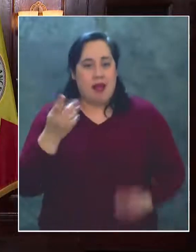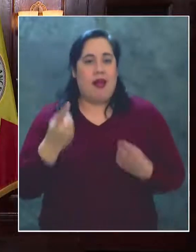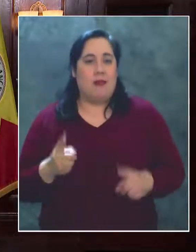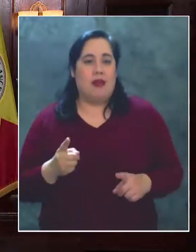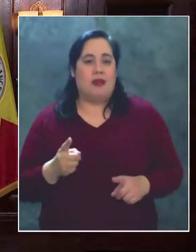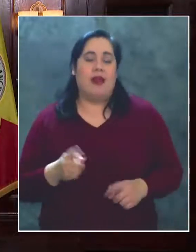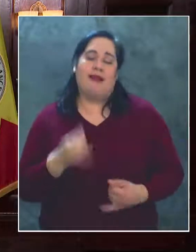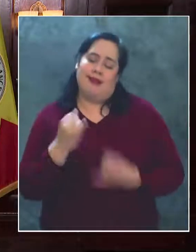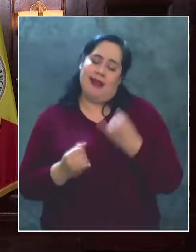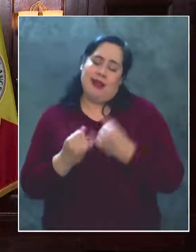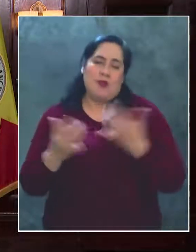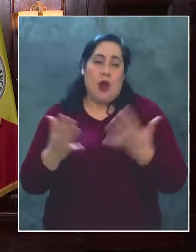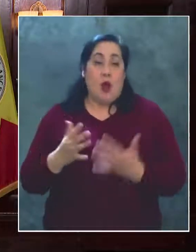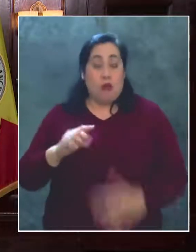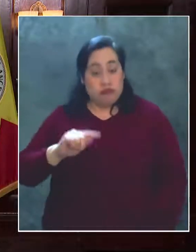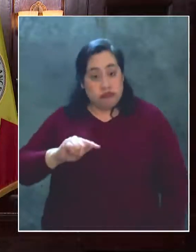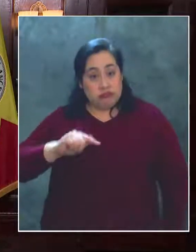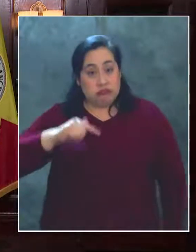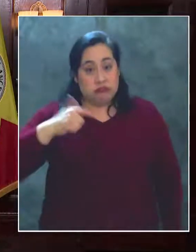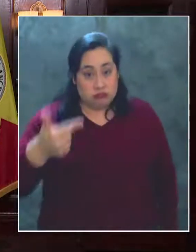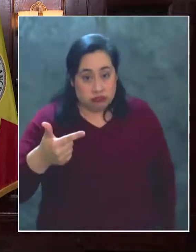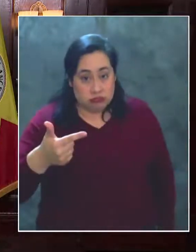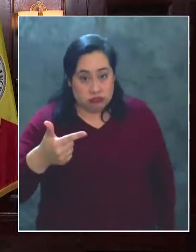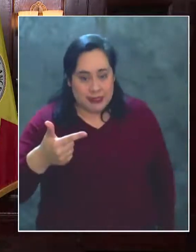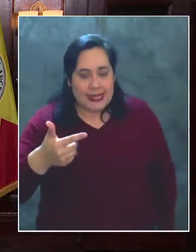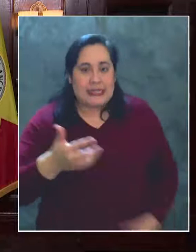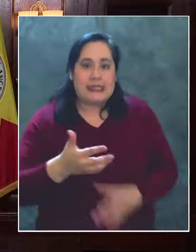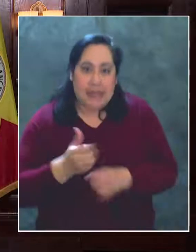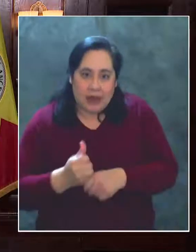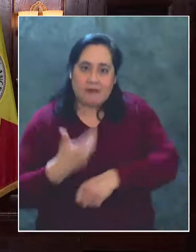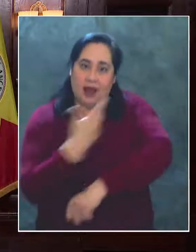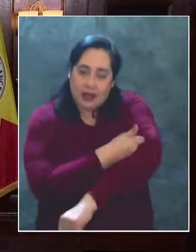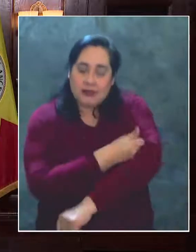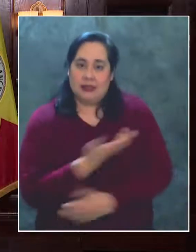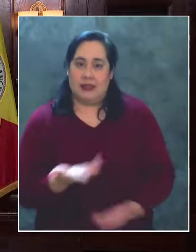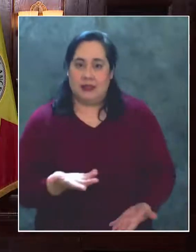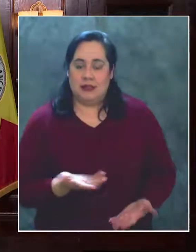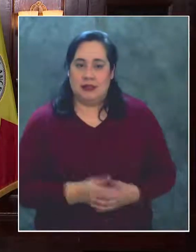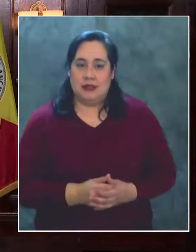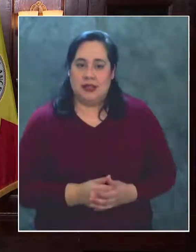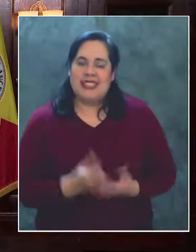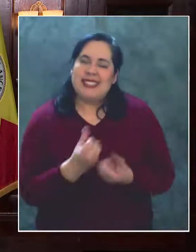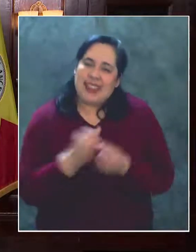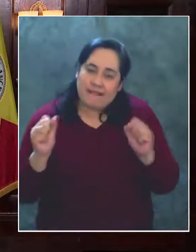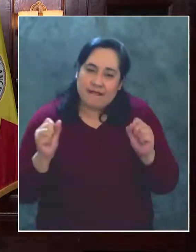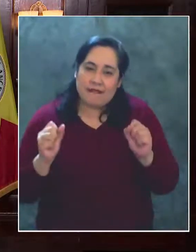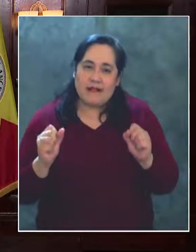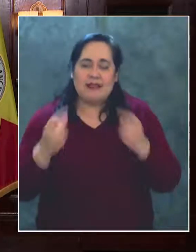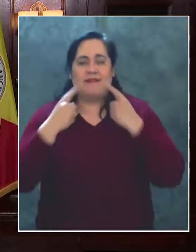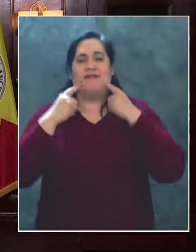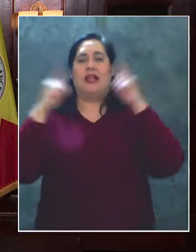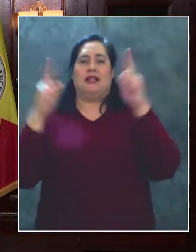AND FINALLY WHEN IT'S YOUR TURN TO GET VACCINATED, GET VACCINATED. IT'S SAFE AND EFFECTIVE.